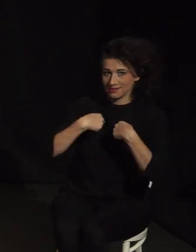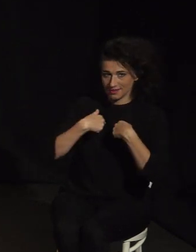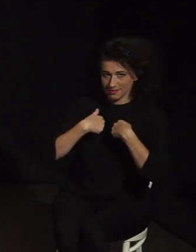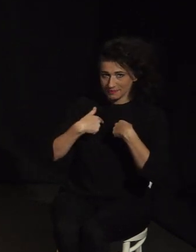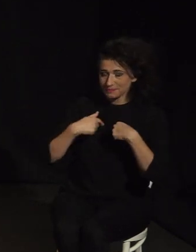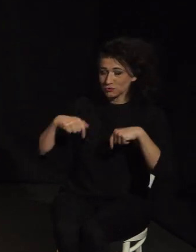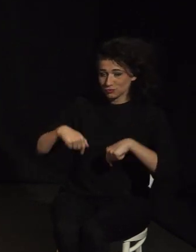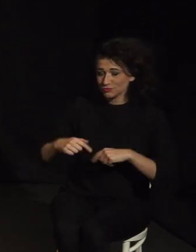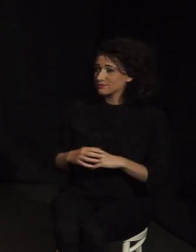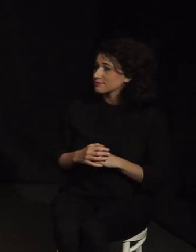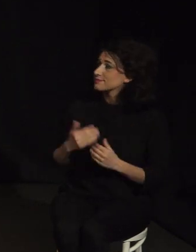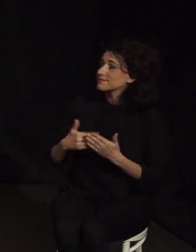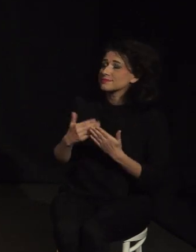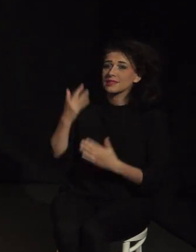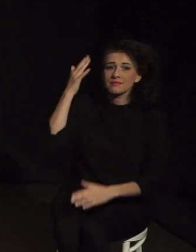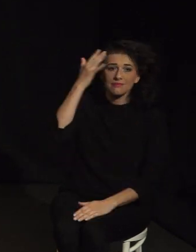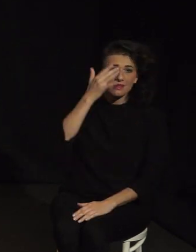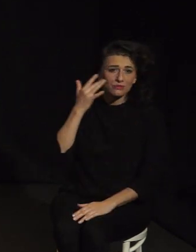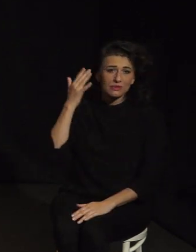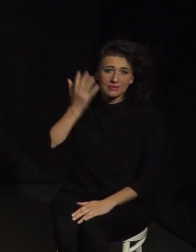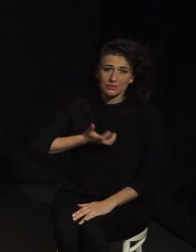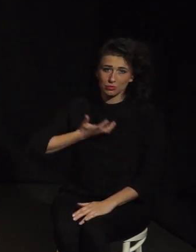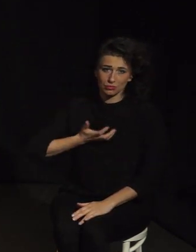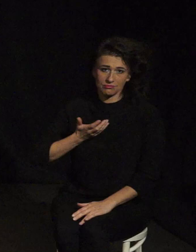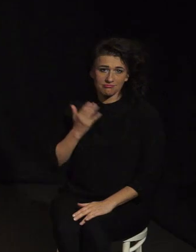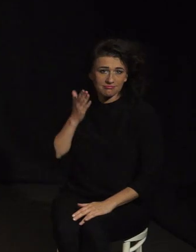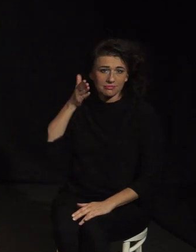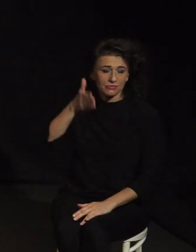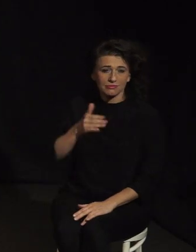Our dream is to have a try